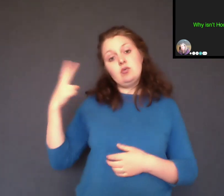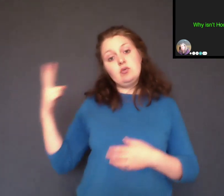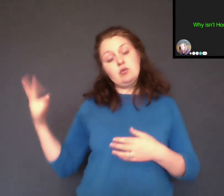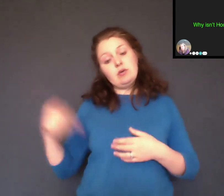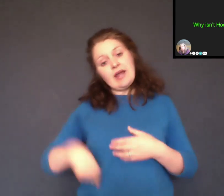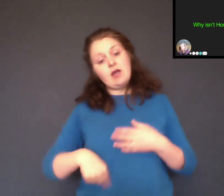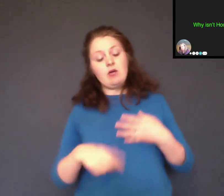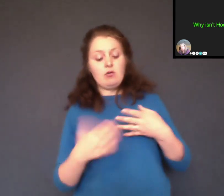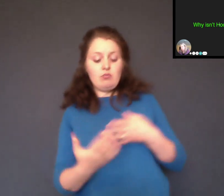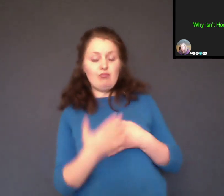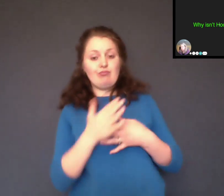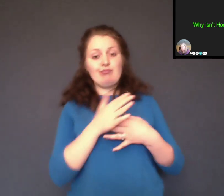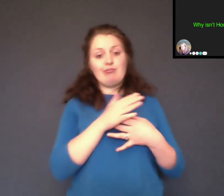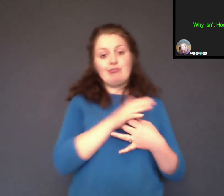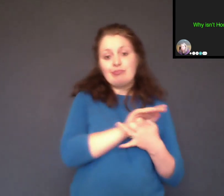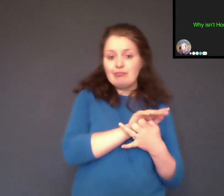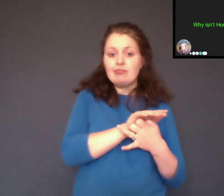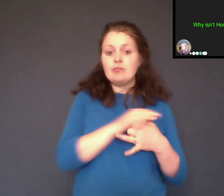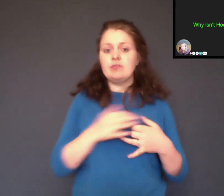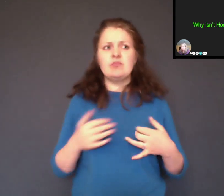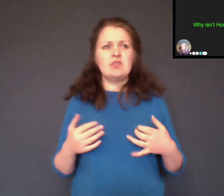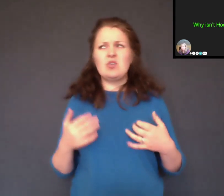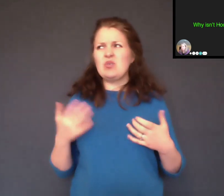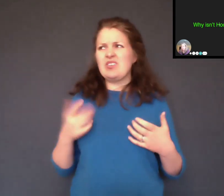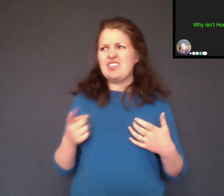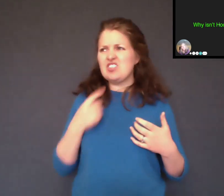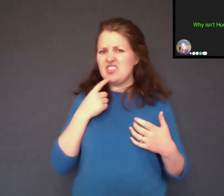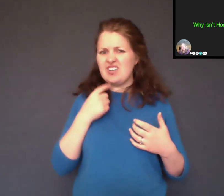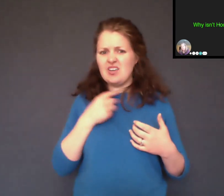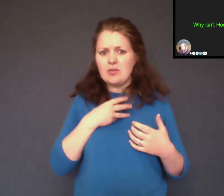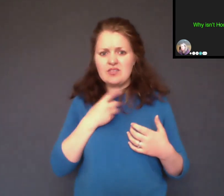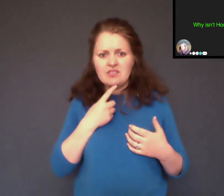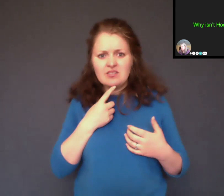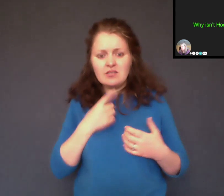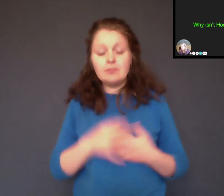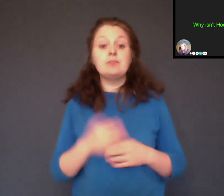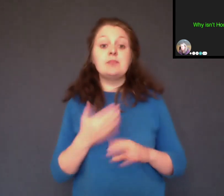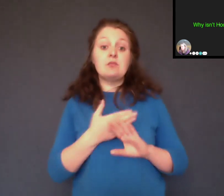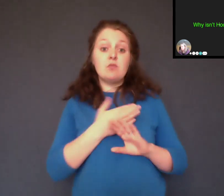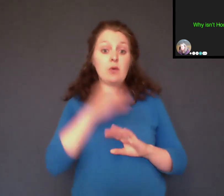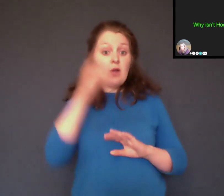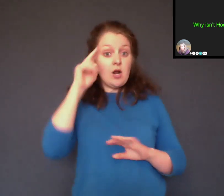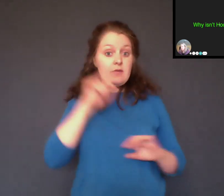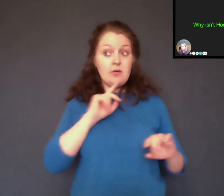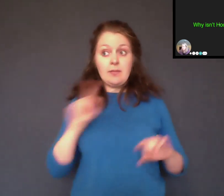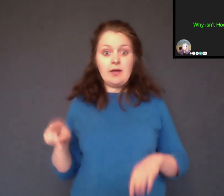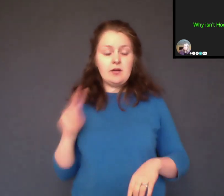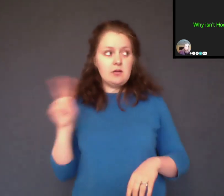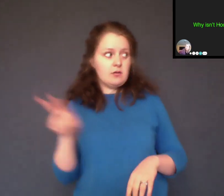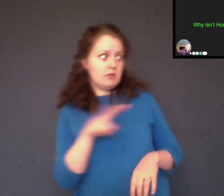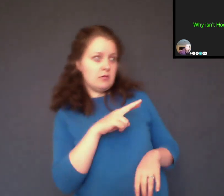two down harvey murmured to himself what did you say wendell wanted to know before he replied